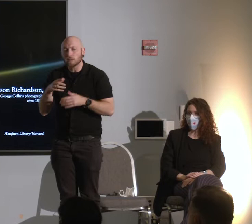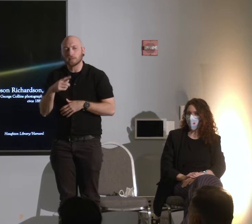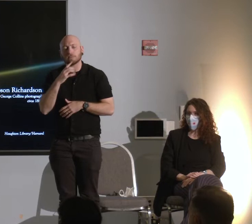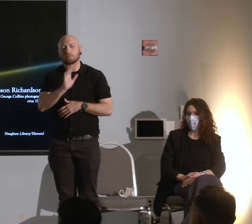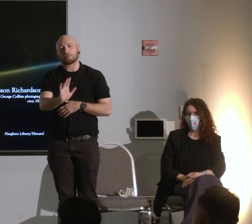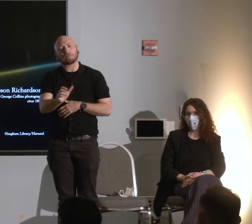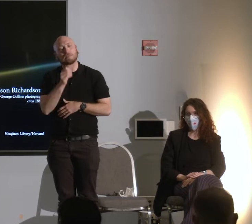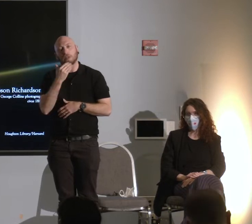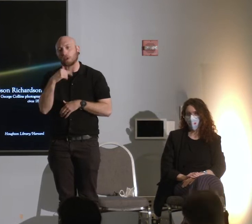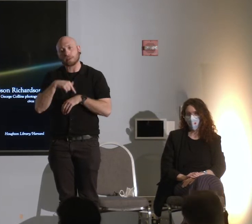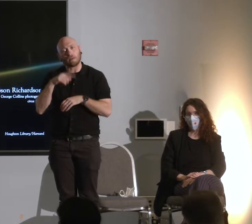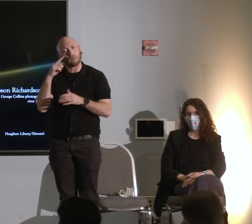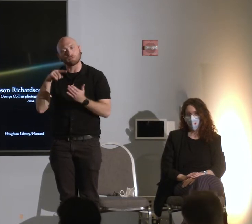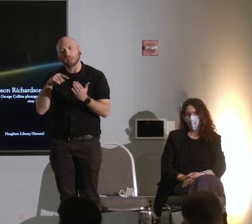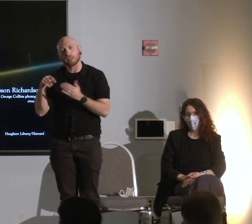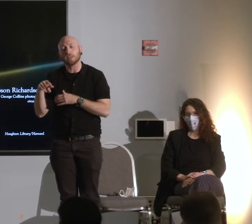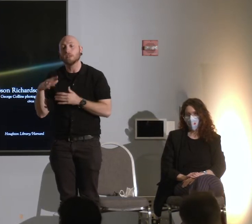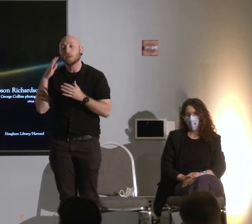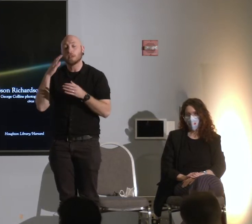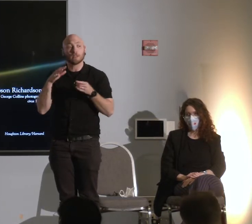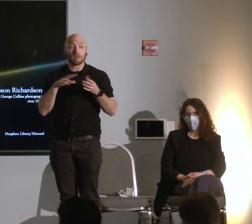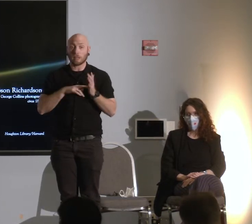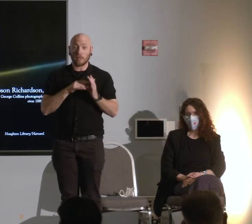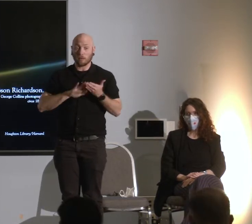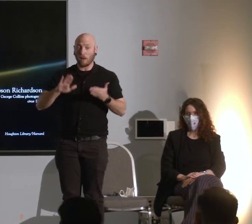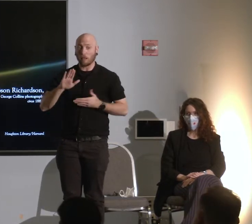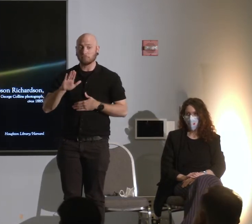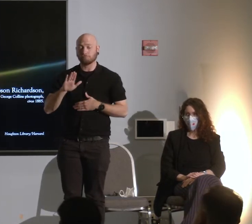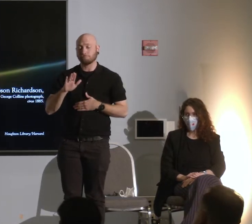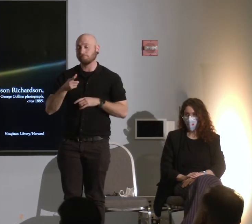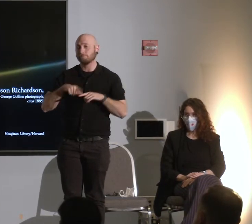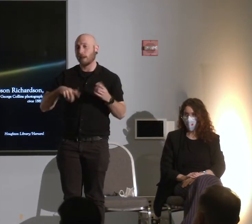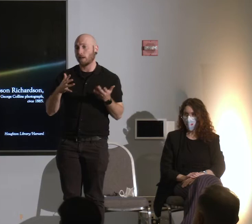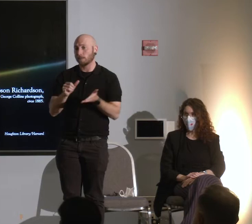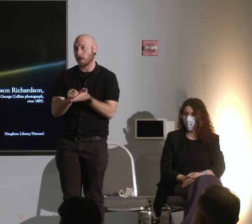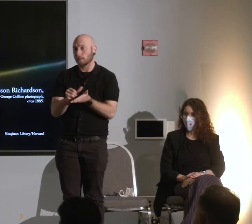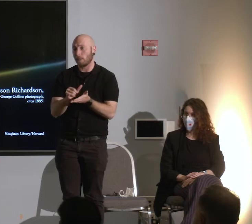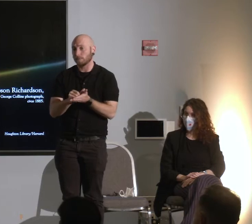So his college prospects literally went out the window. That was the end of his college time.